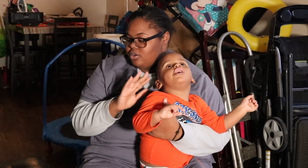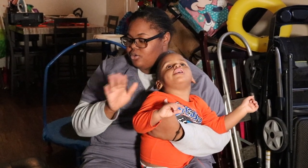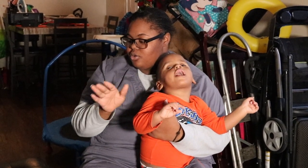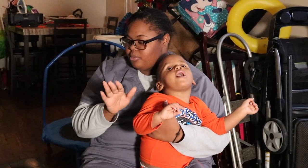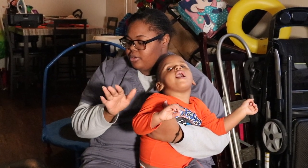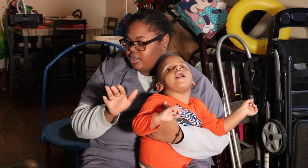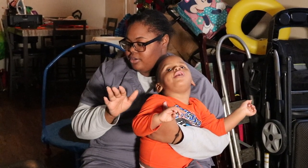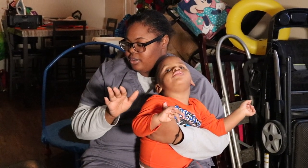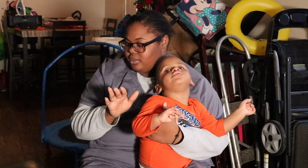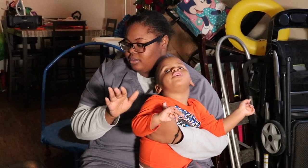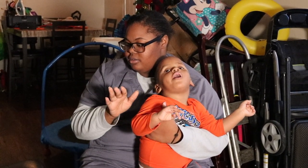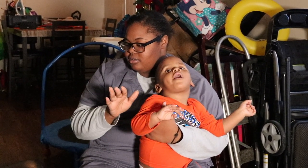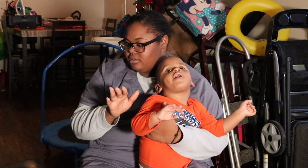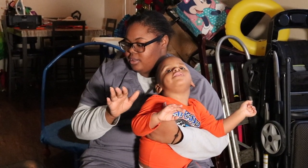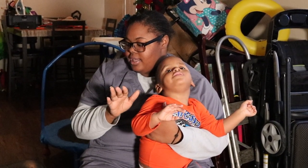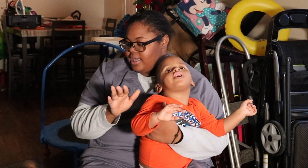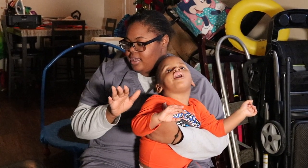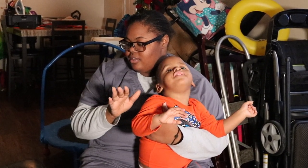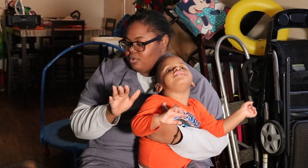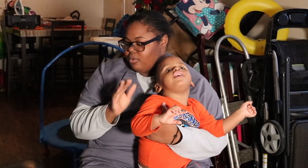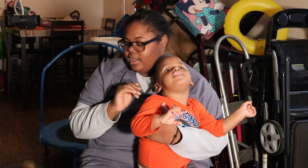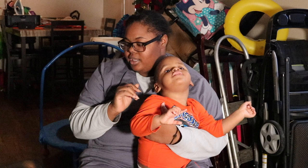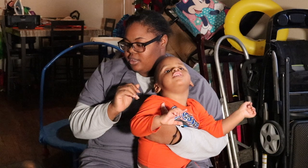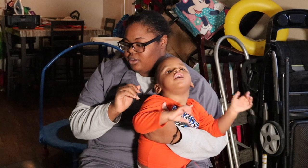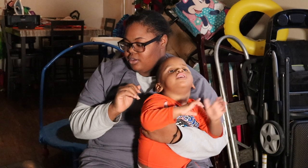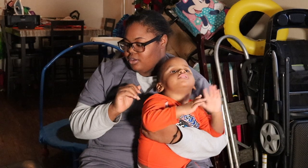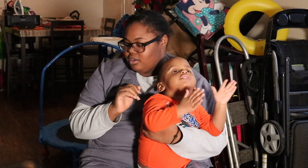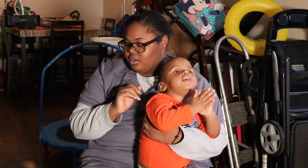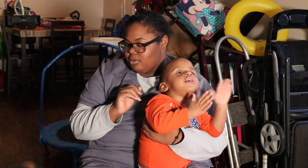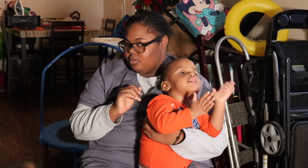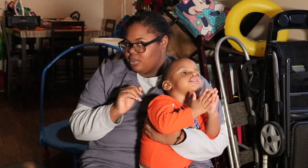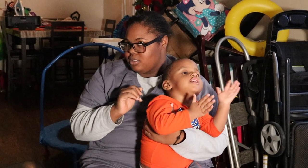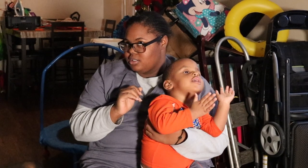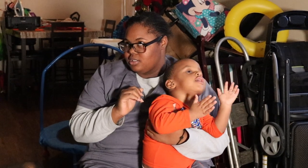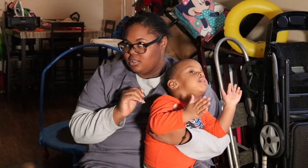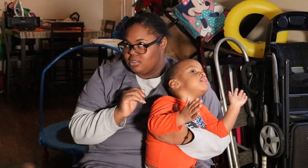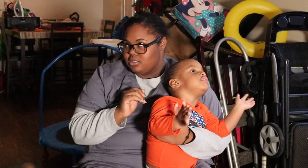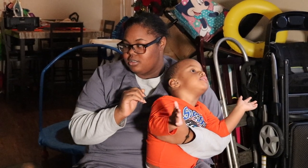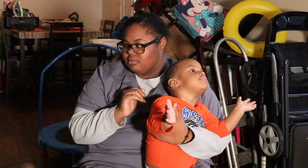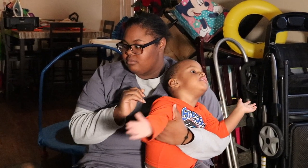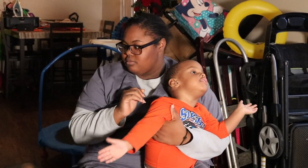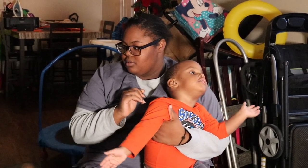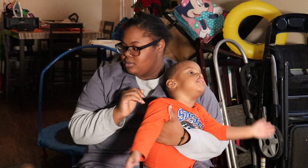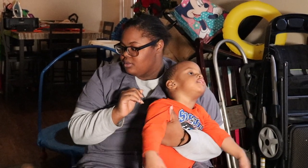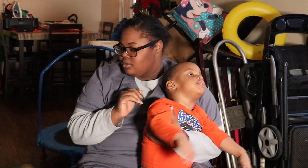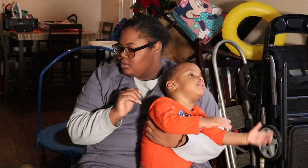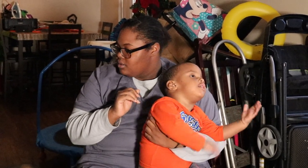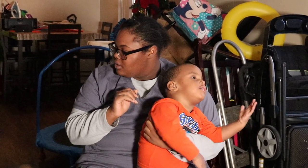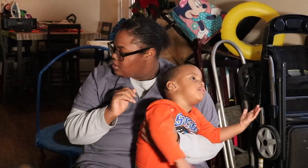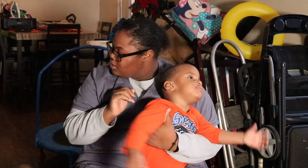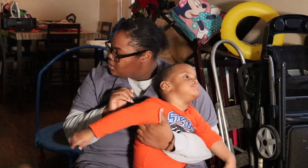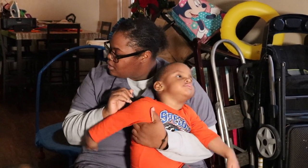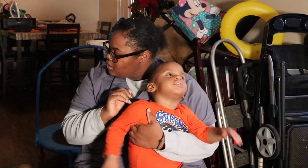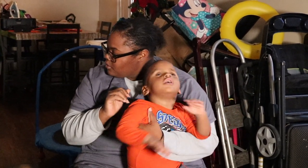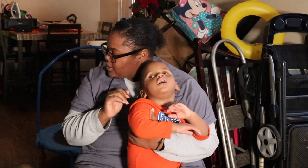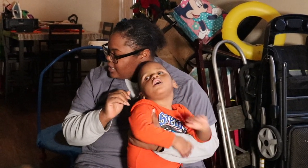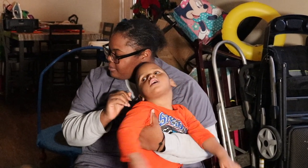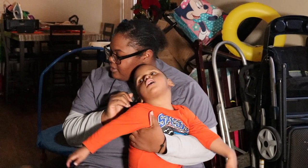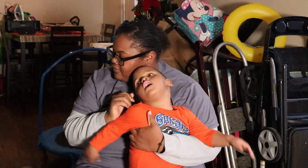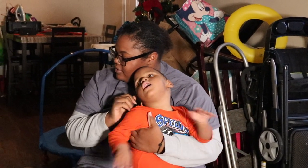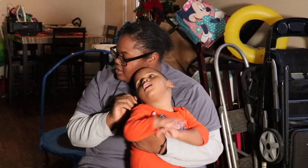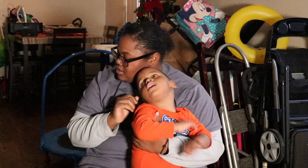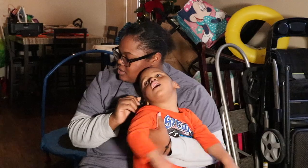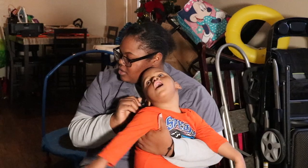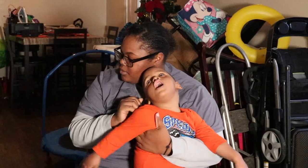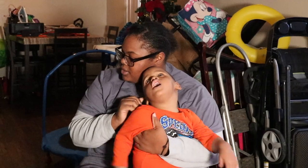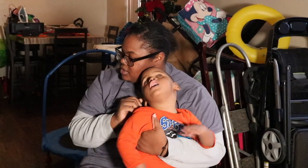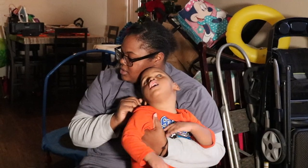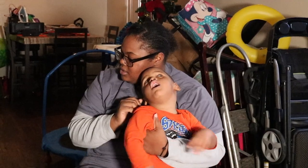had normal hearing and the right ear was the...the one that could be fixed. Starts with a "C"